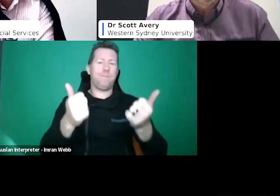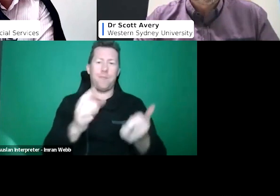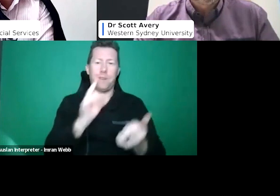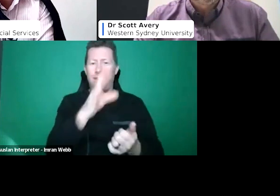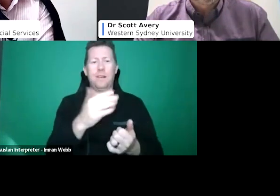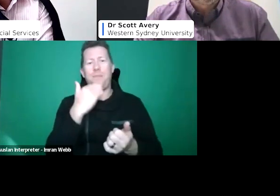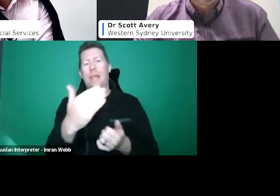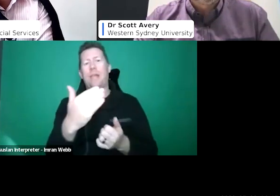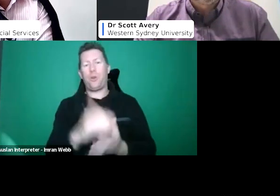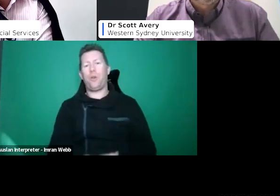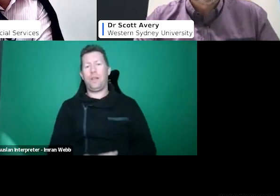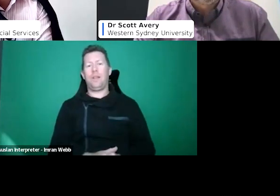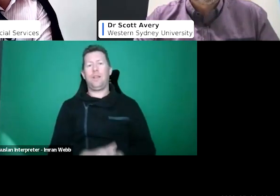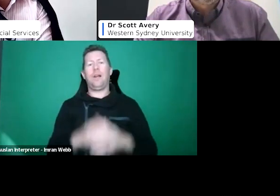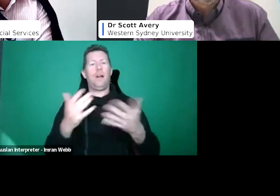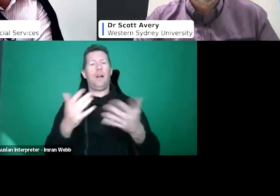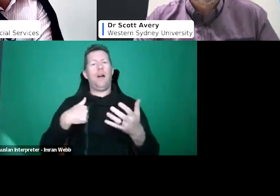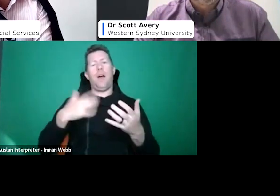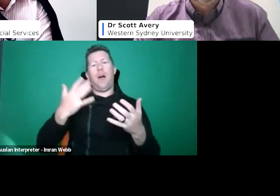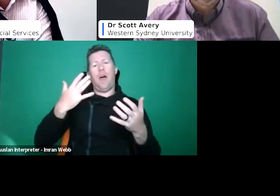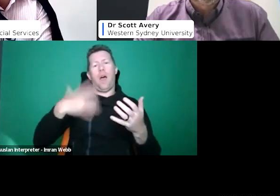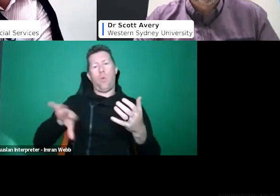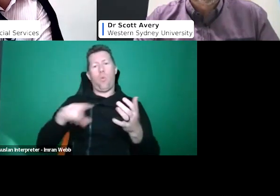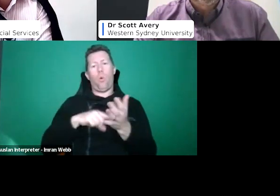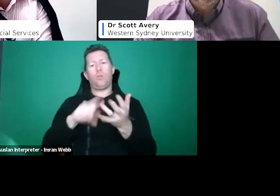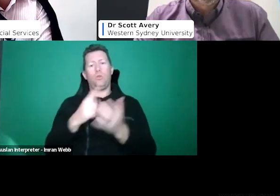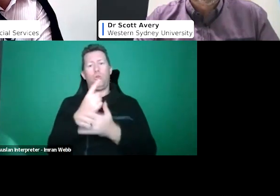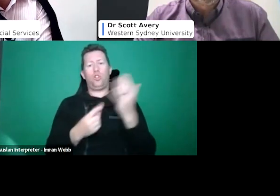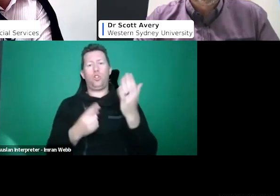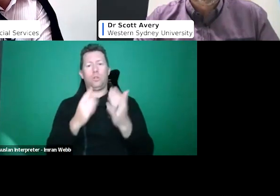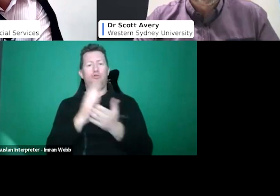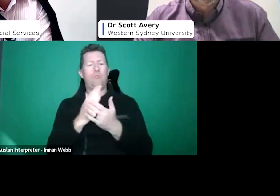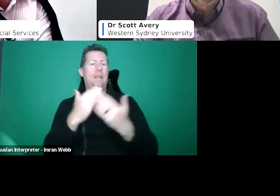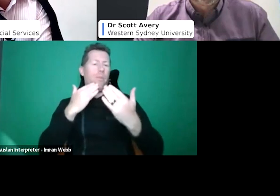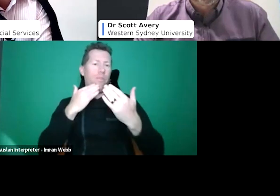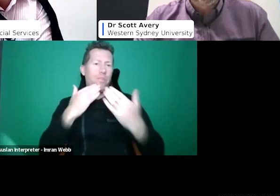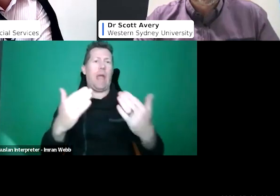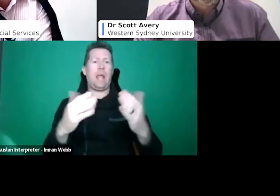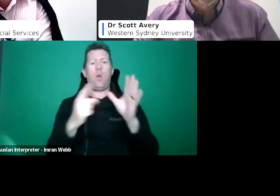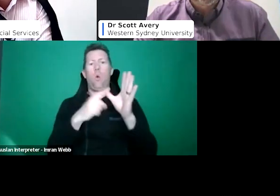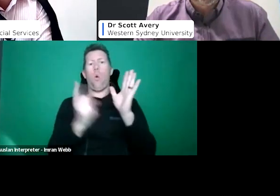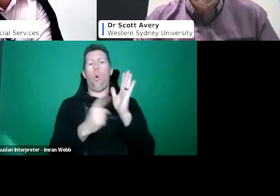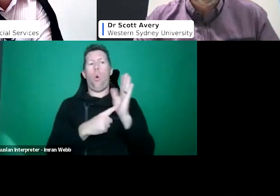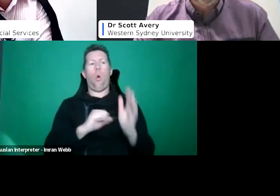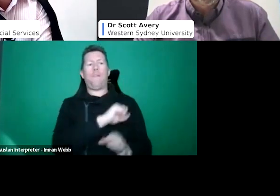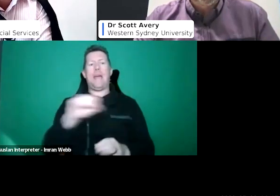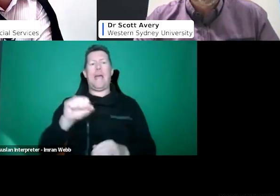So I wanted to just really thank all of our guest speakers, Dr. Gauntlett,